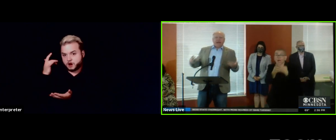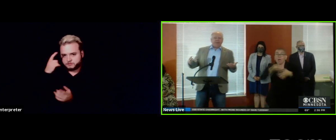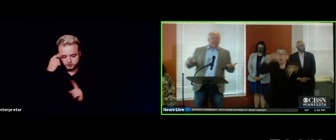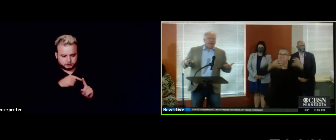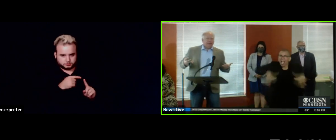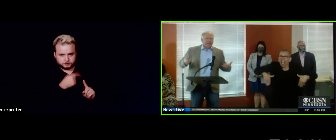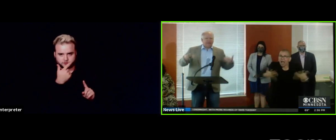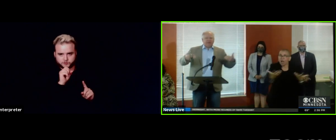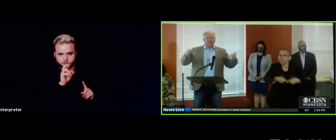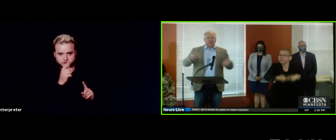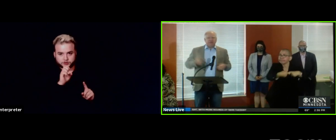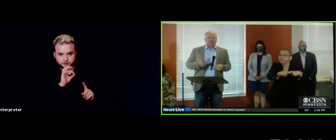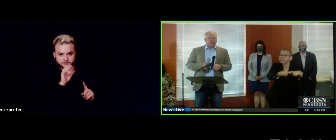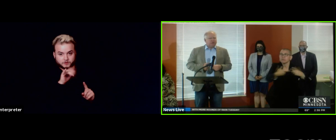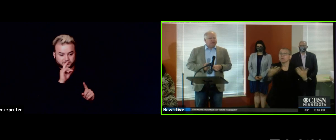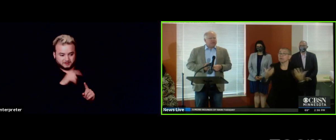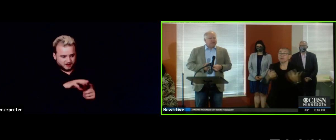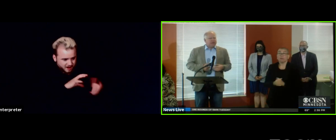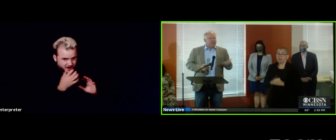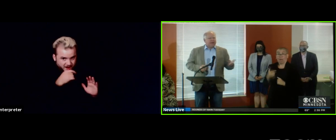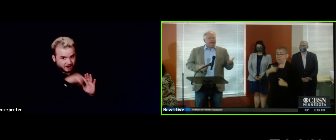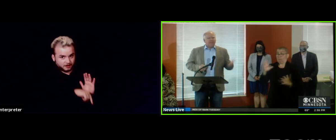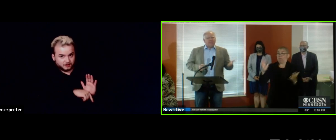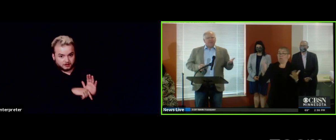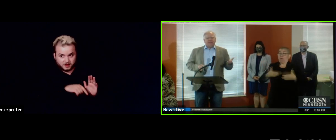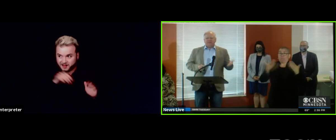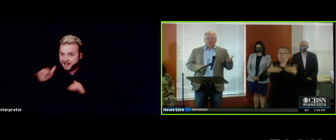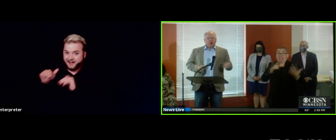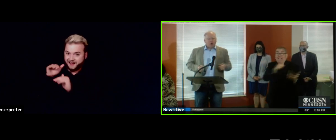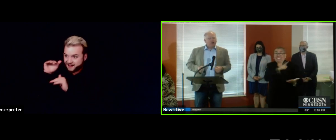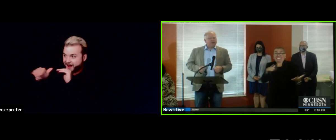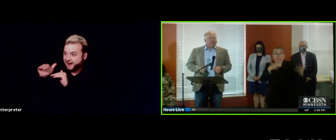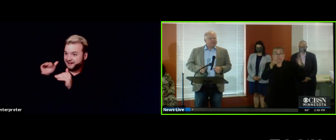happy to have the legislature do these things but if it's just very hard to get a decision